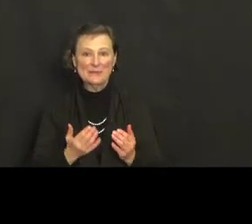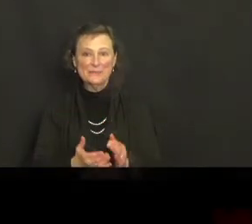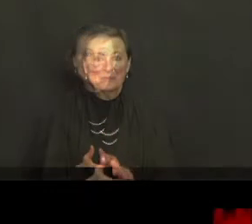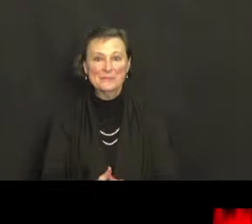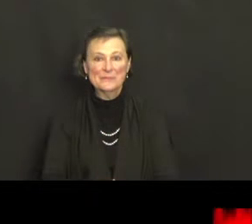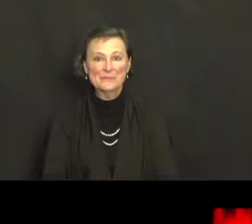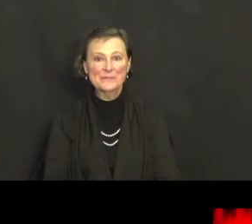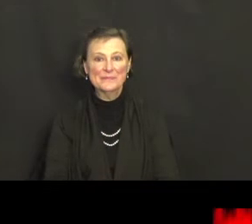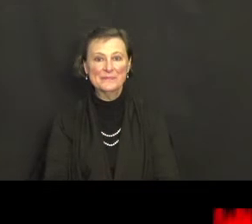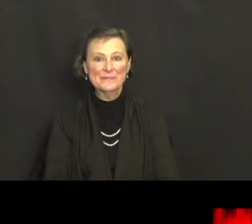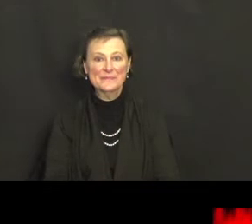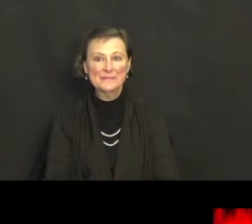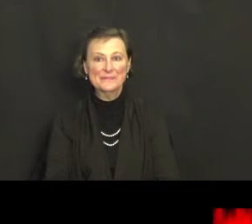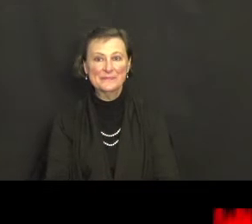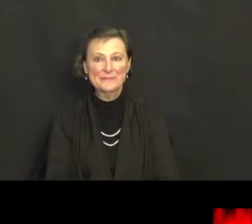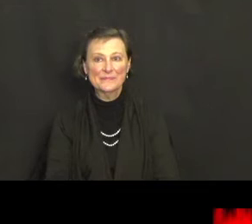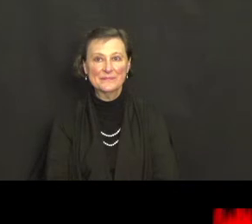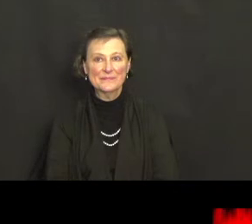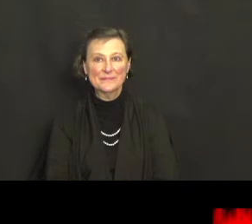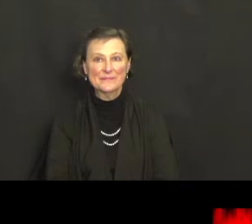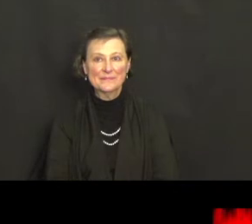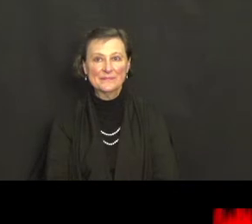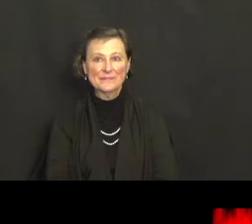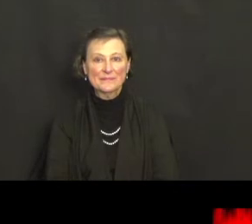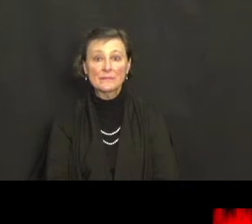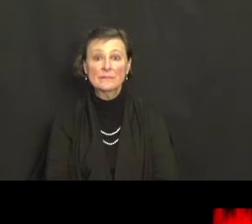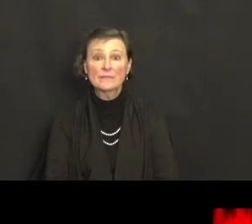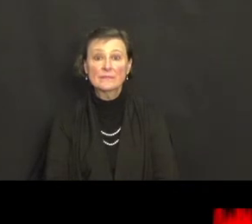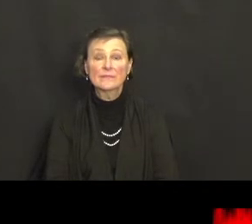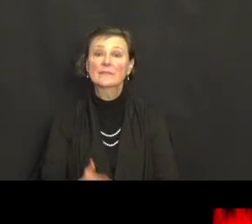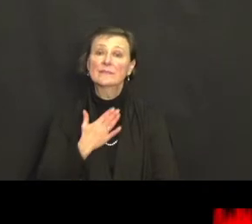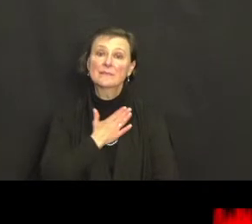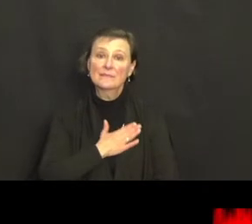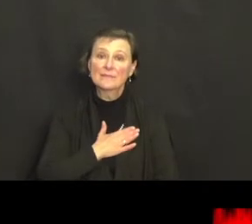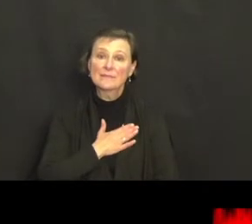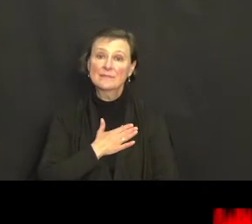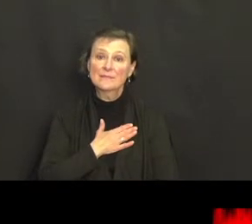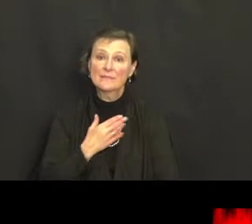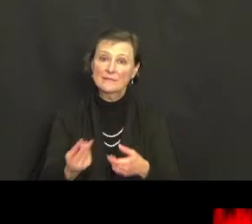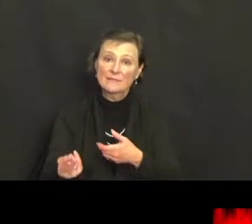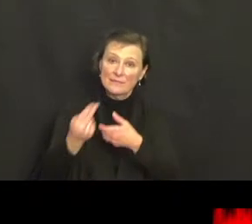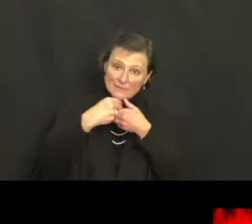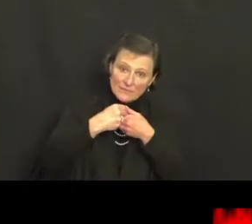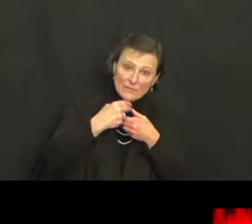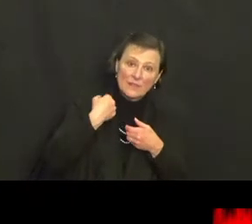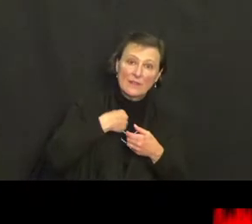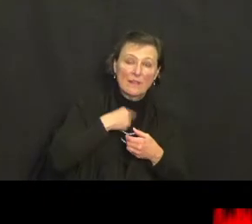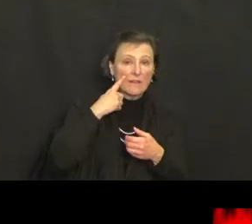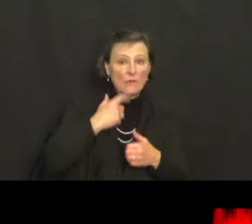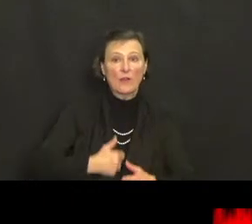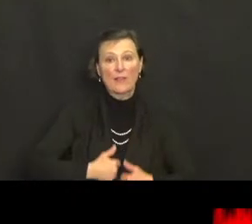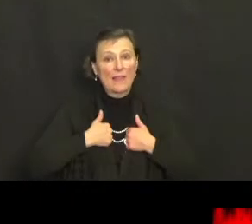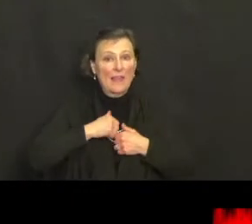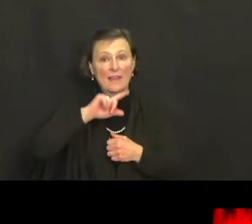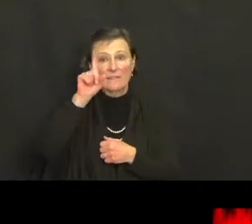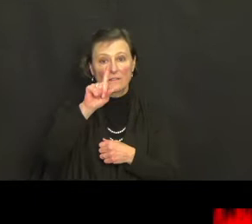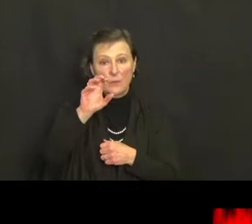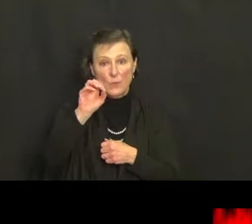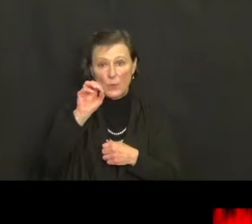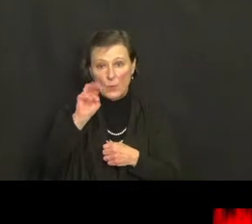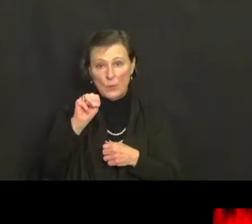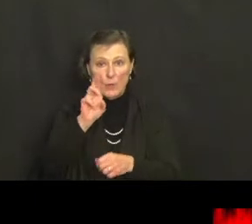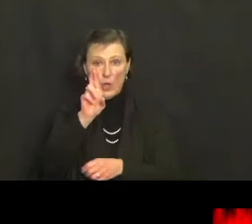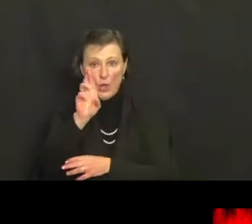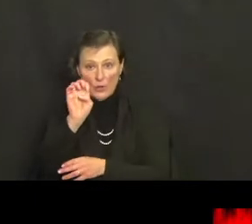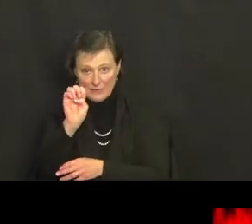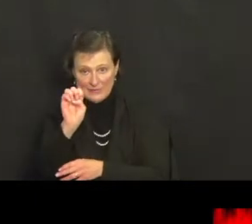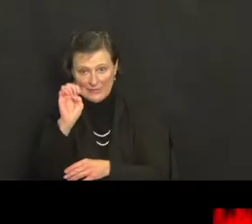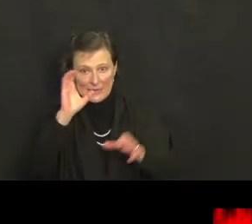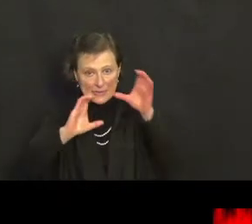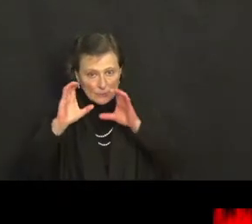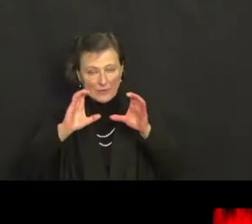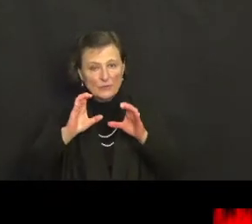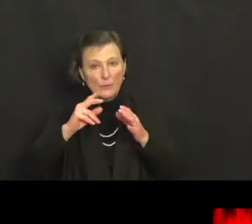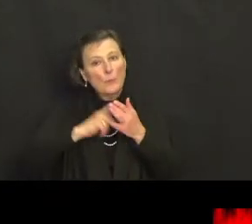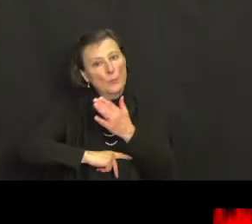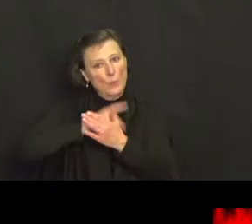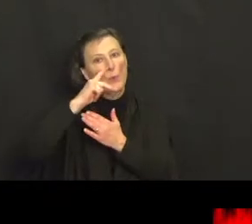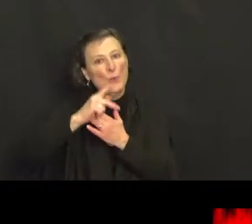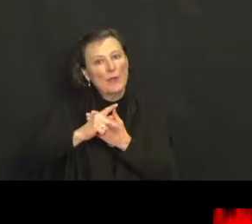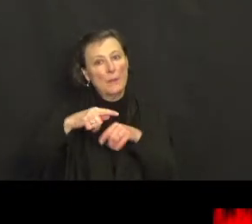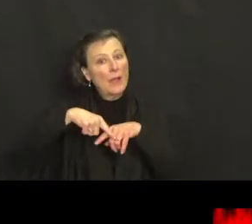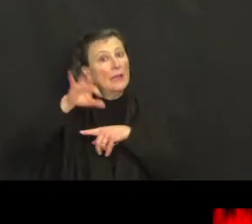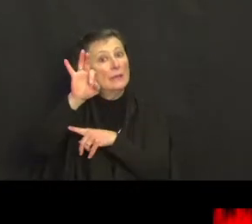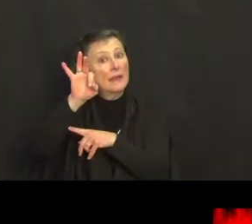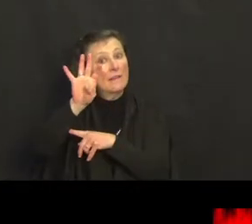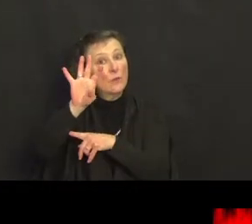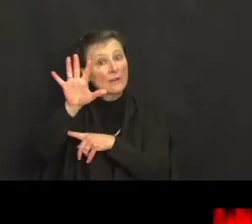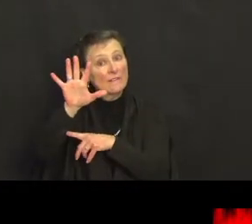Please join us for the live Zoom religious education exploration program at 9:45 on Sunday mornings.